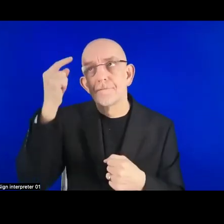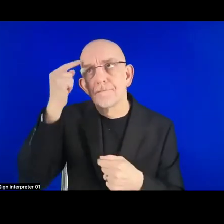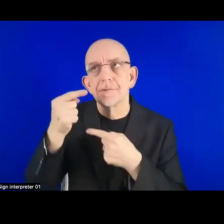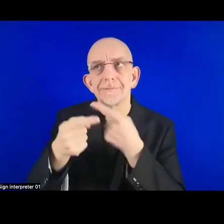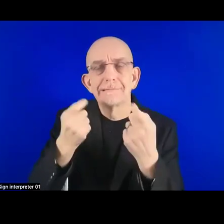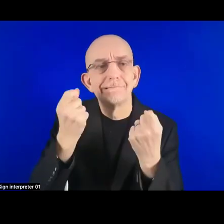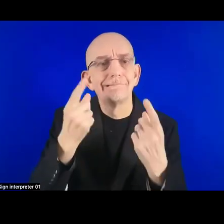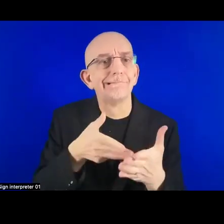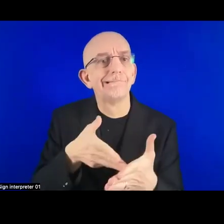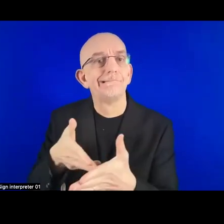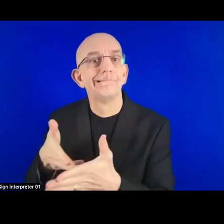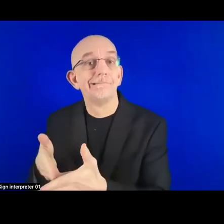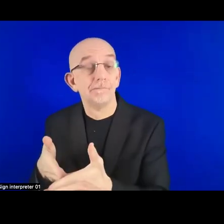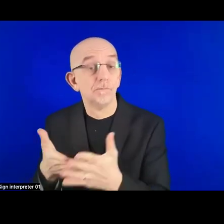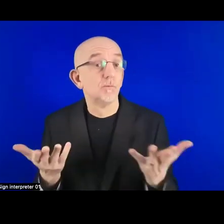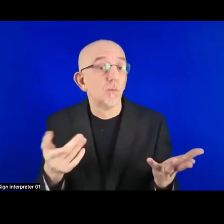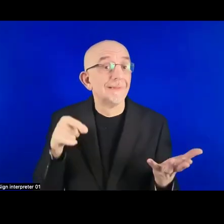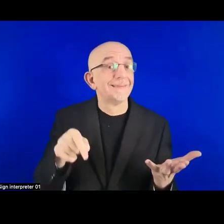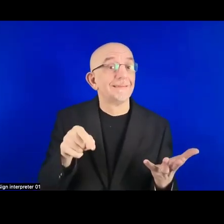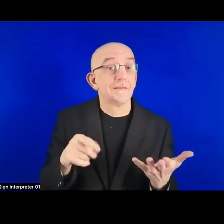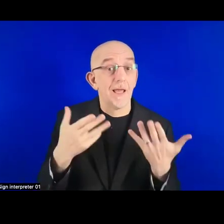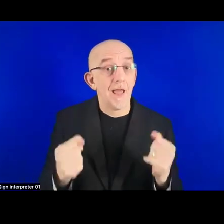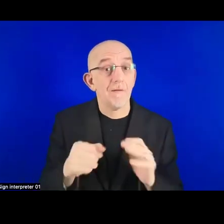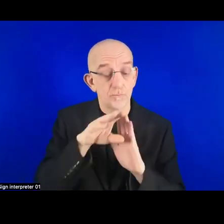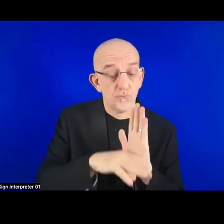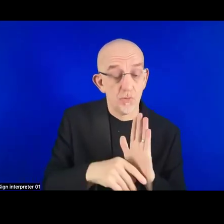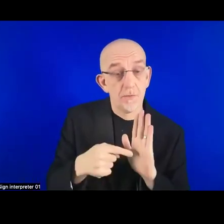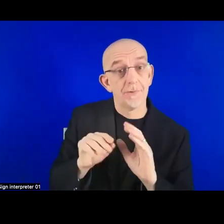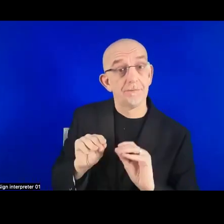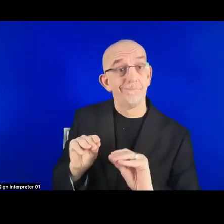Catalyst for Inclusive Education and we also have a project on inclusive education in